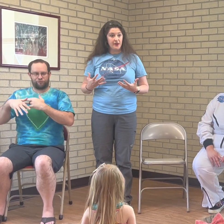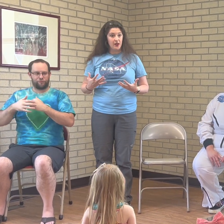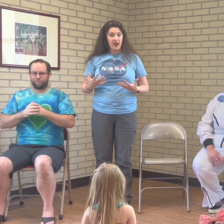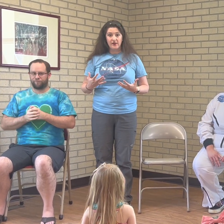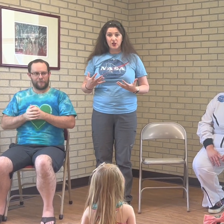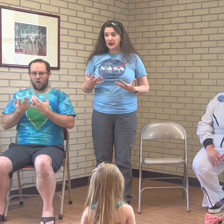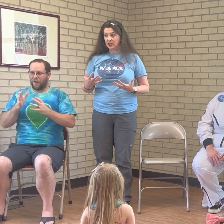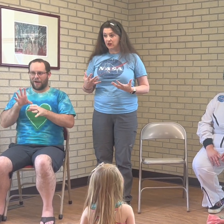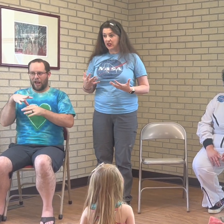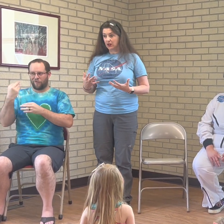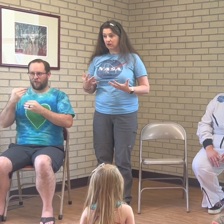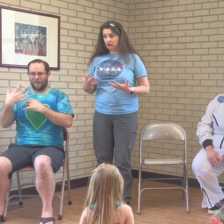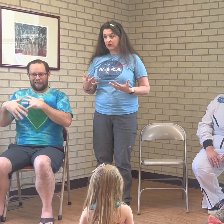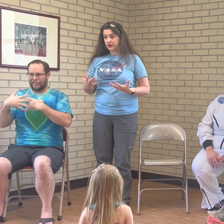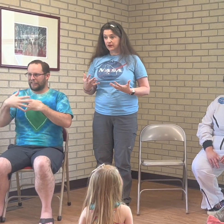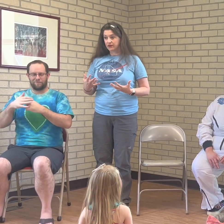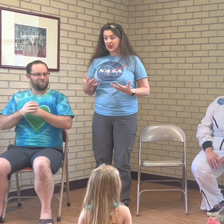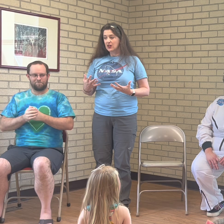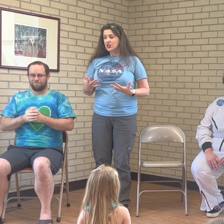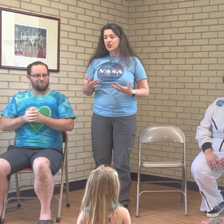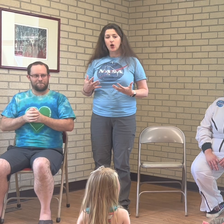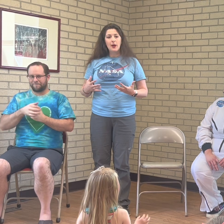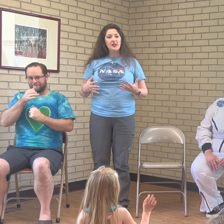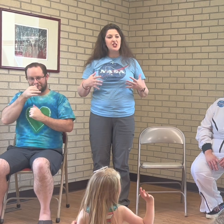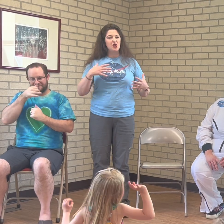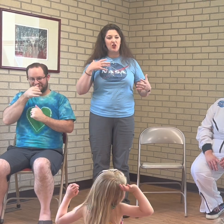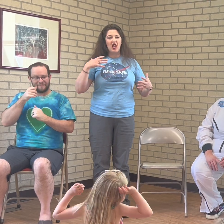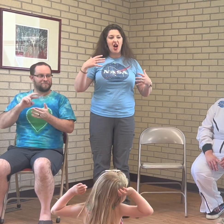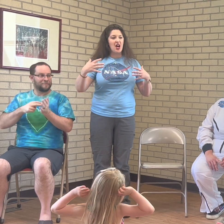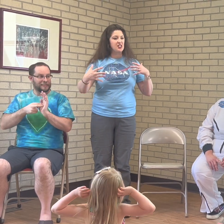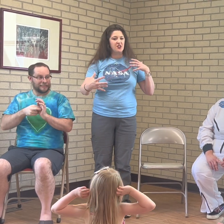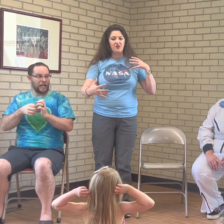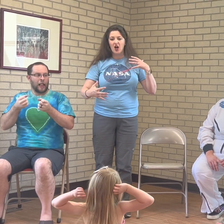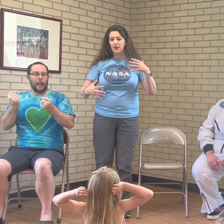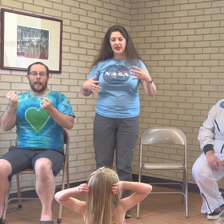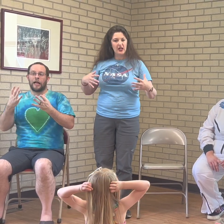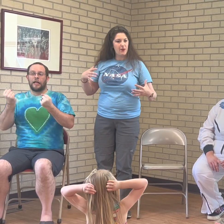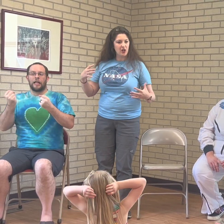there and have your spacesuit leaking. So that means there are lots of complicated parts,